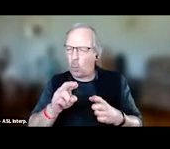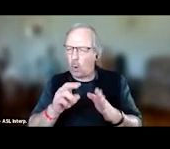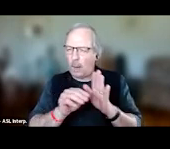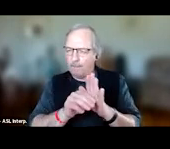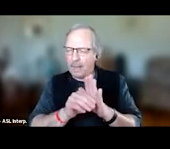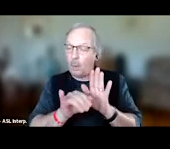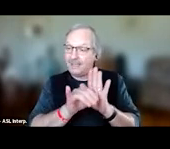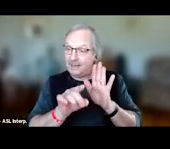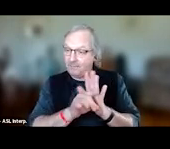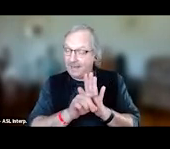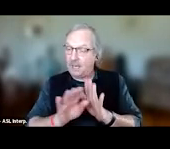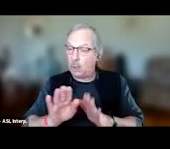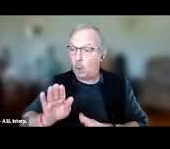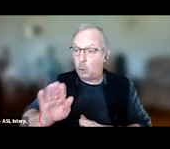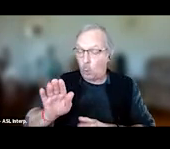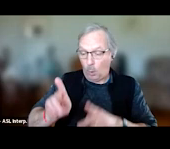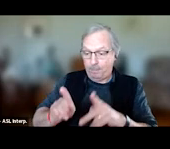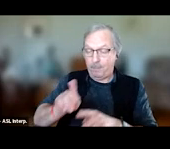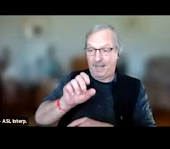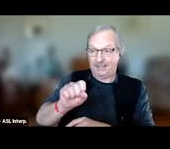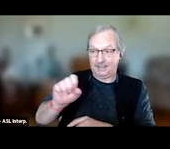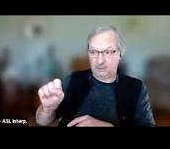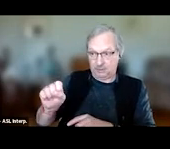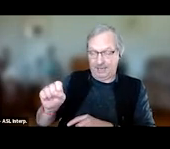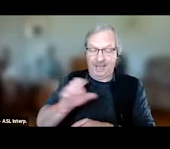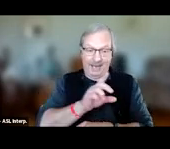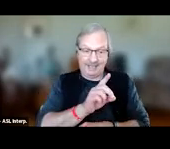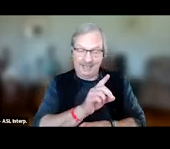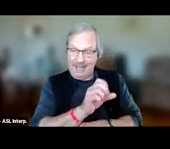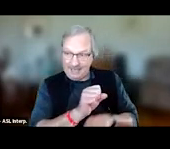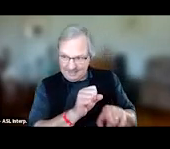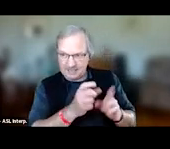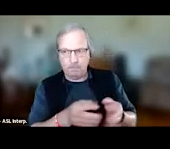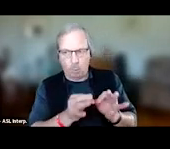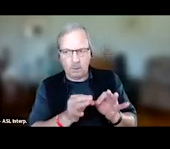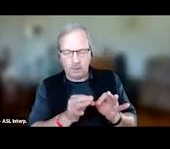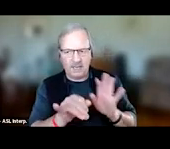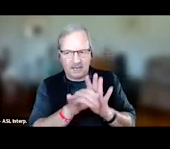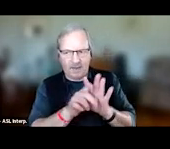Identifying your people at social security and DDS is a key, and grace is key.